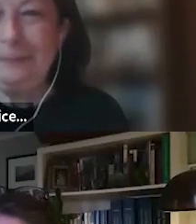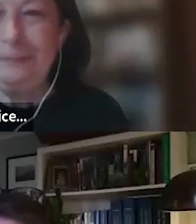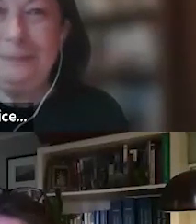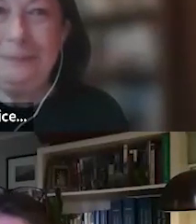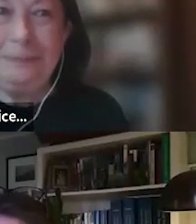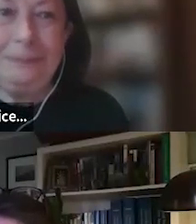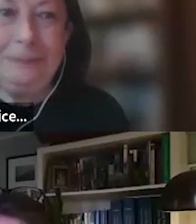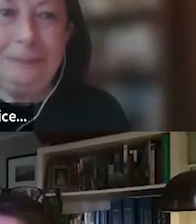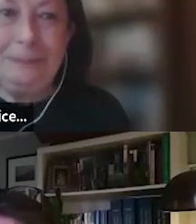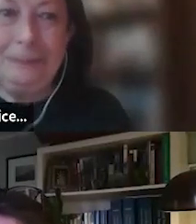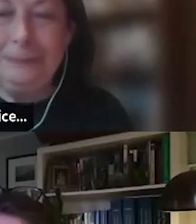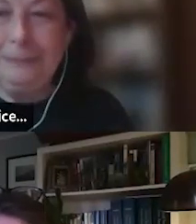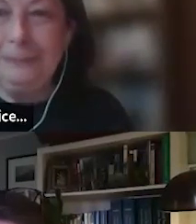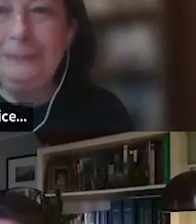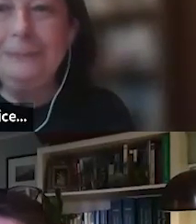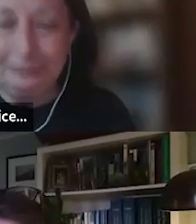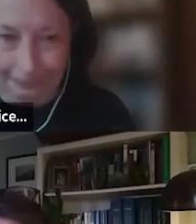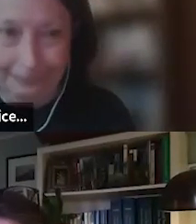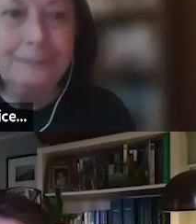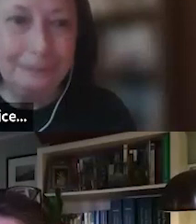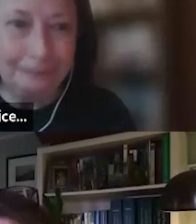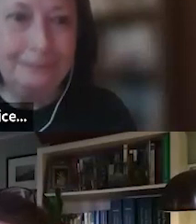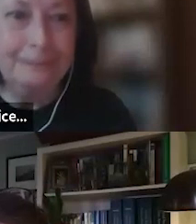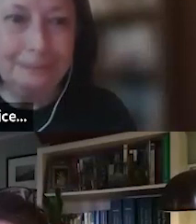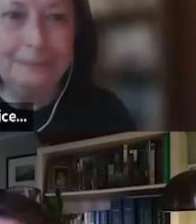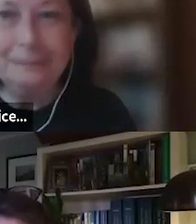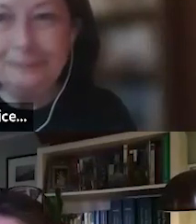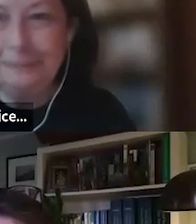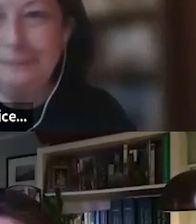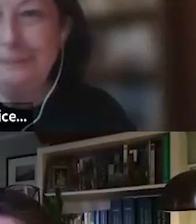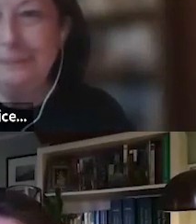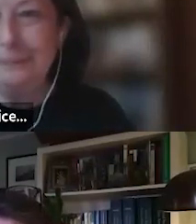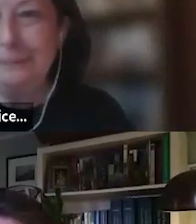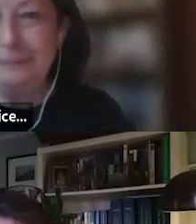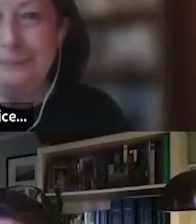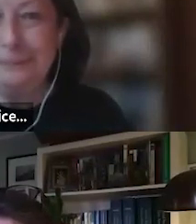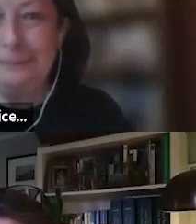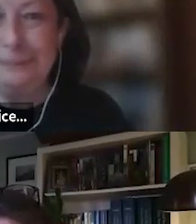We often, here at the TA Center, join the NCLER webinars, and they're excellent, you get some great information that,